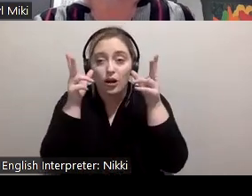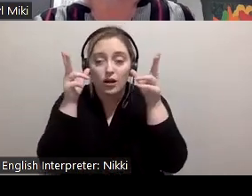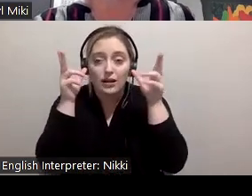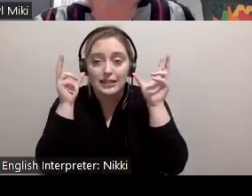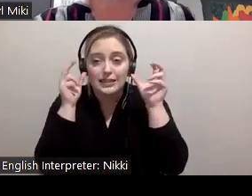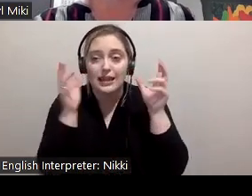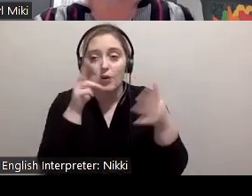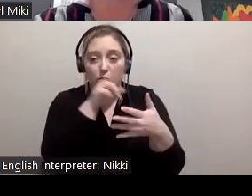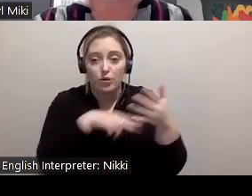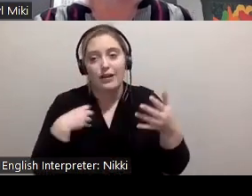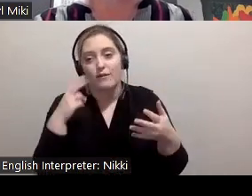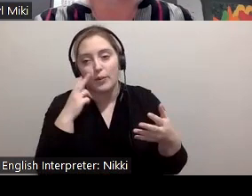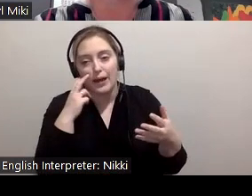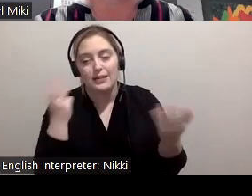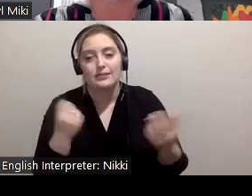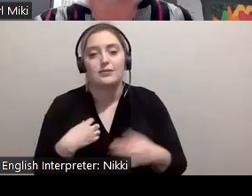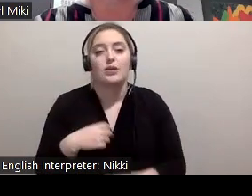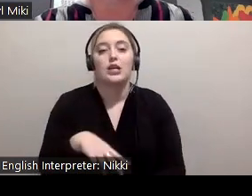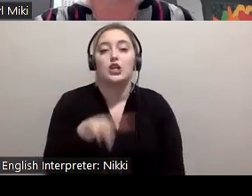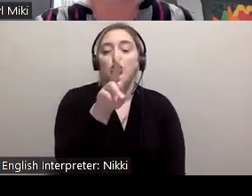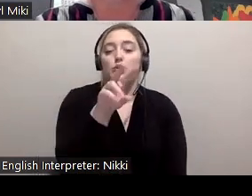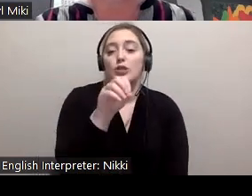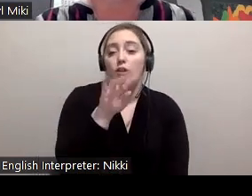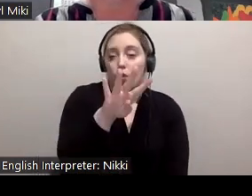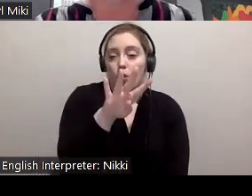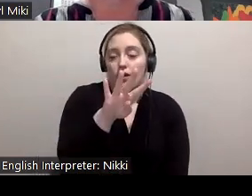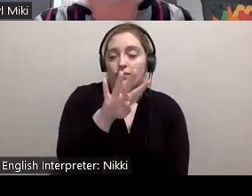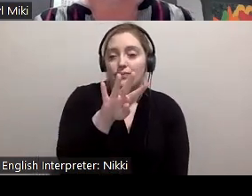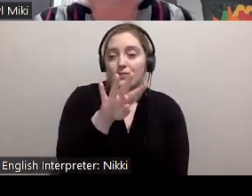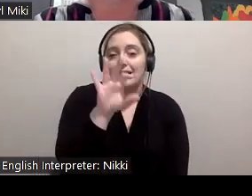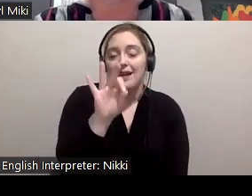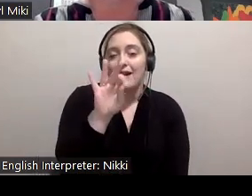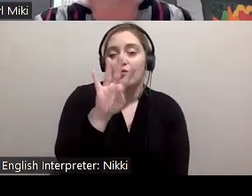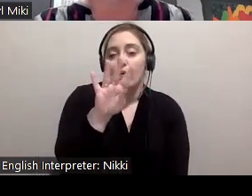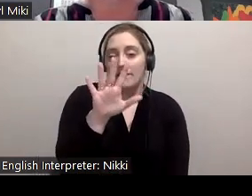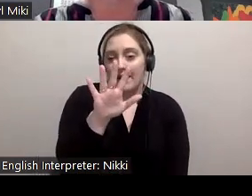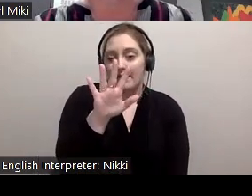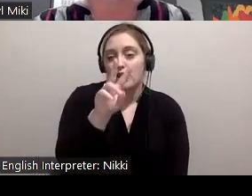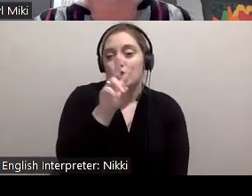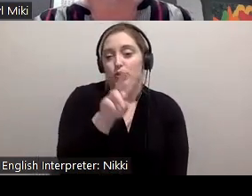telephone number is two zero four nine four five two2 3 7.